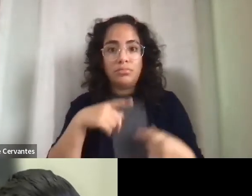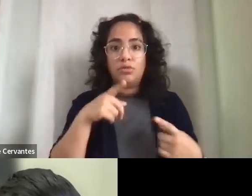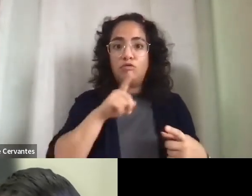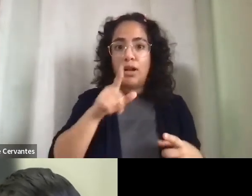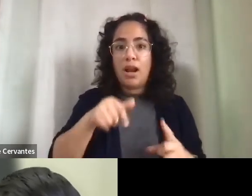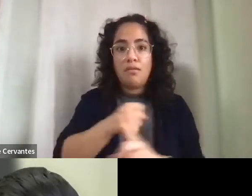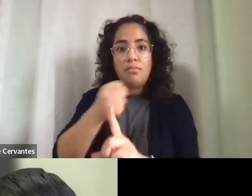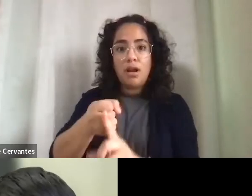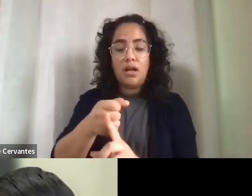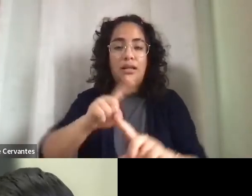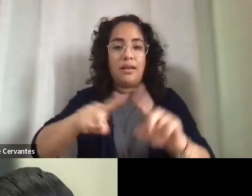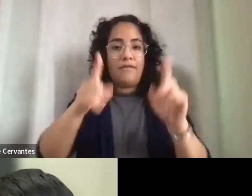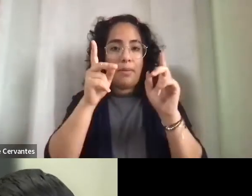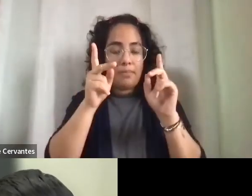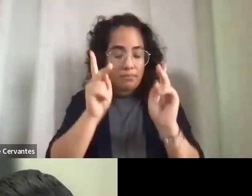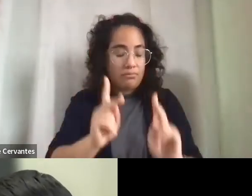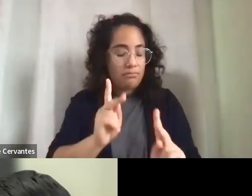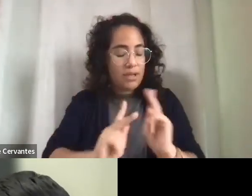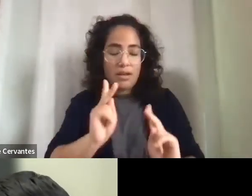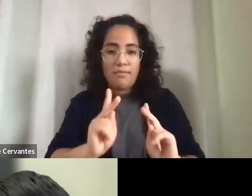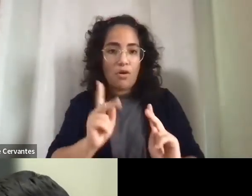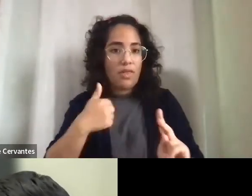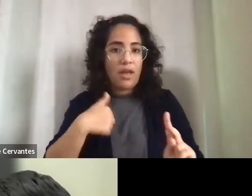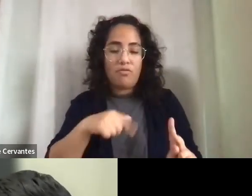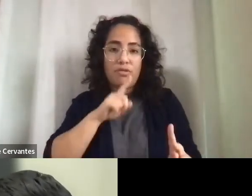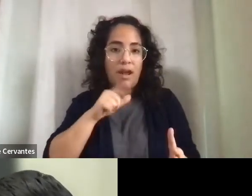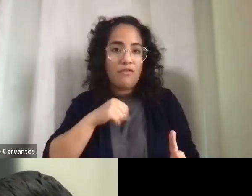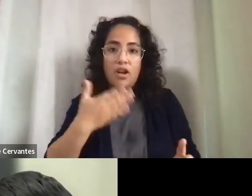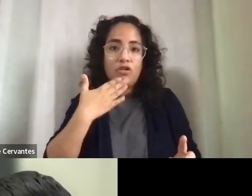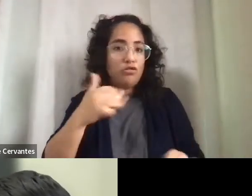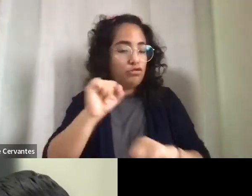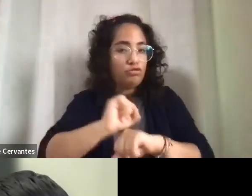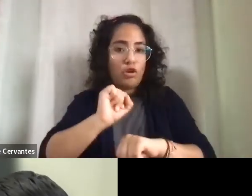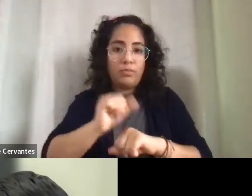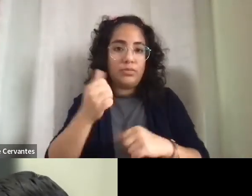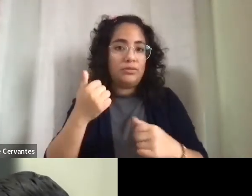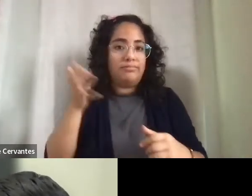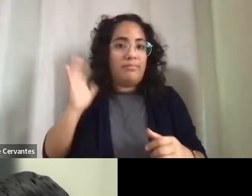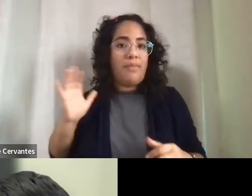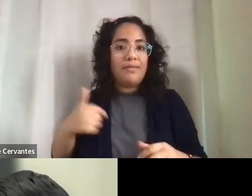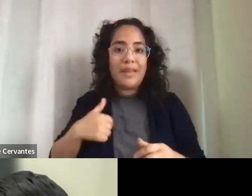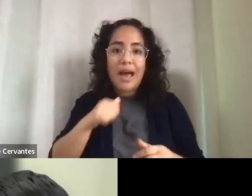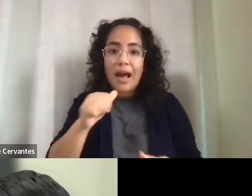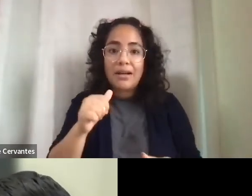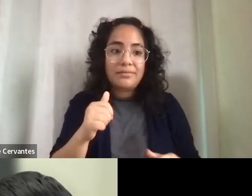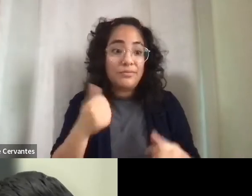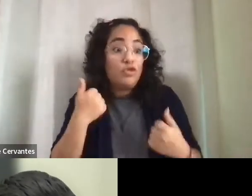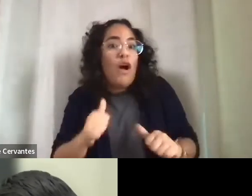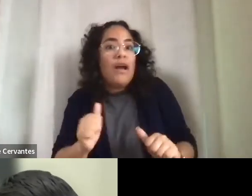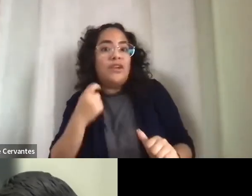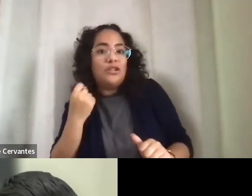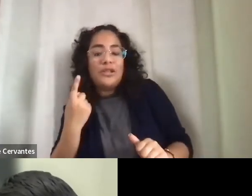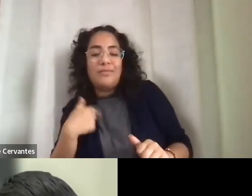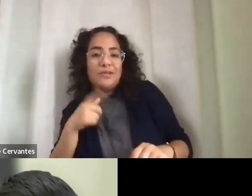understanding and managing over the last couple of decades. So we'll see if if that's true,